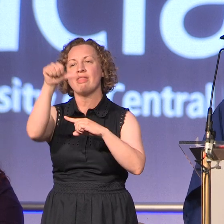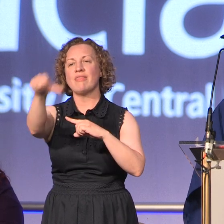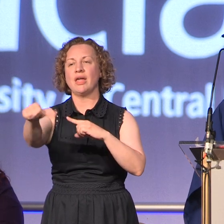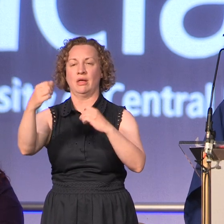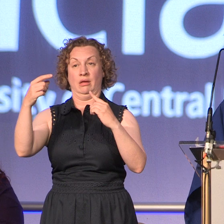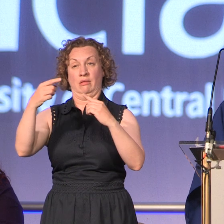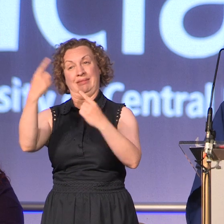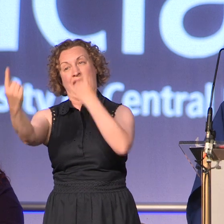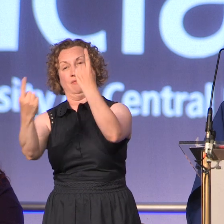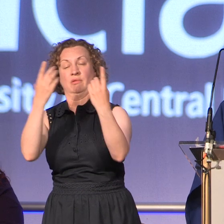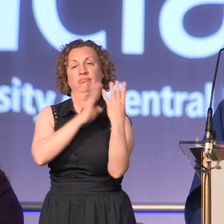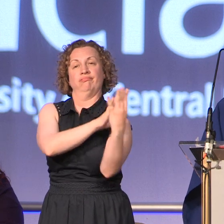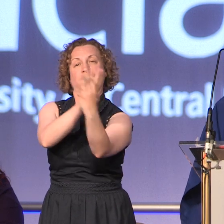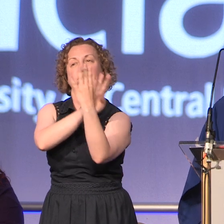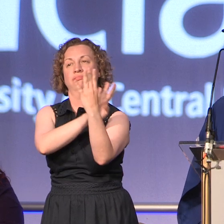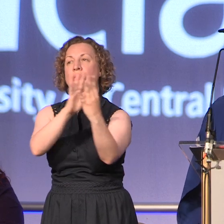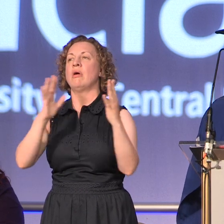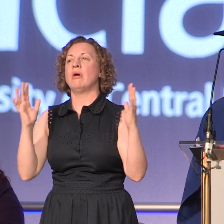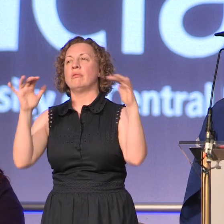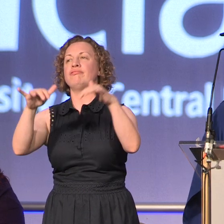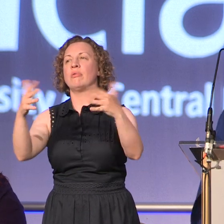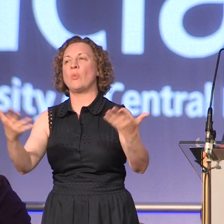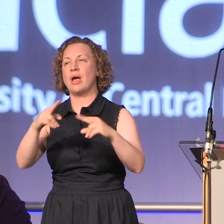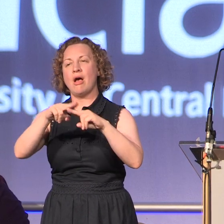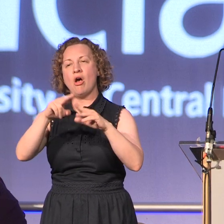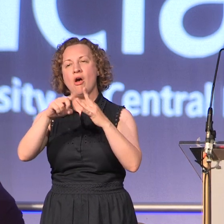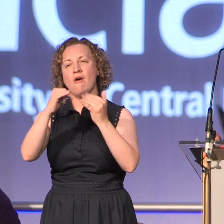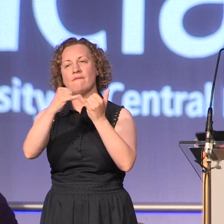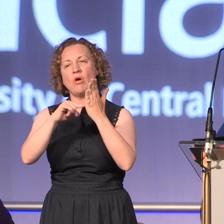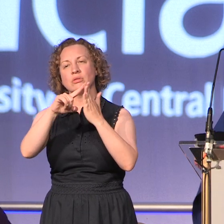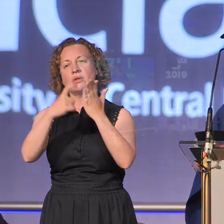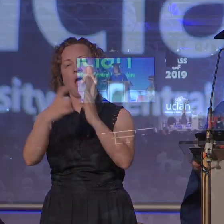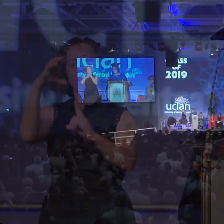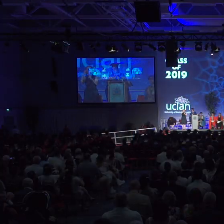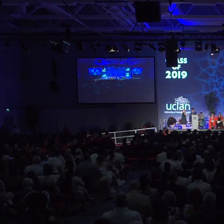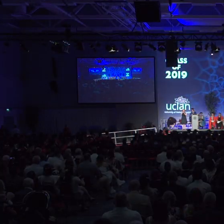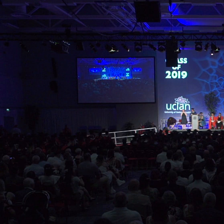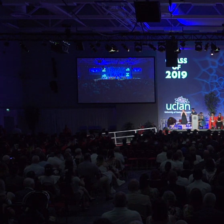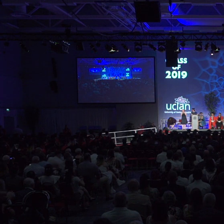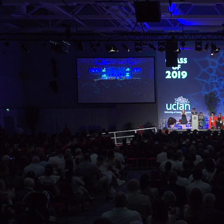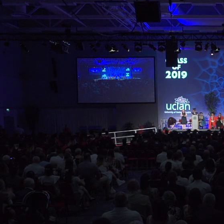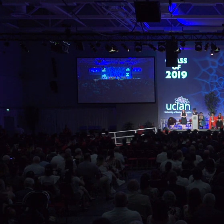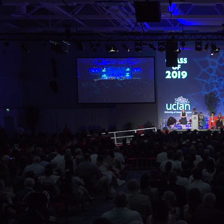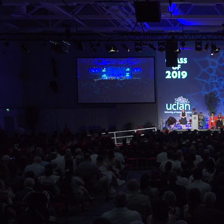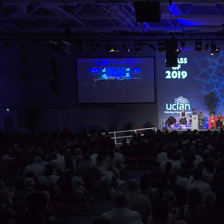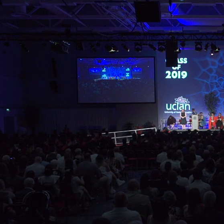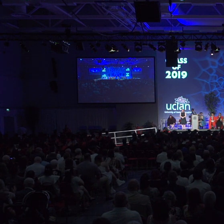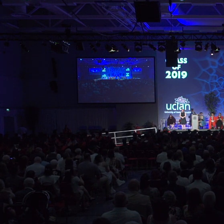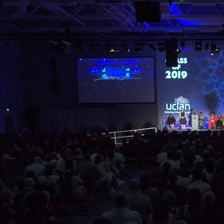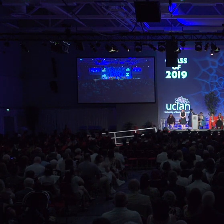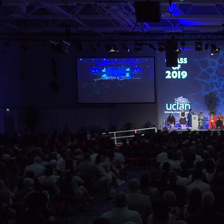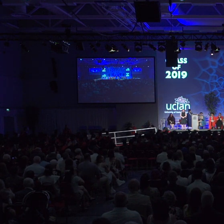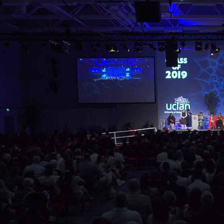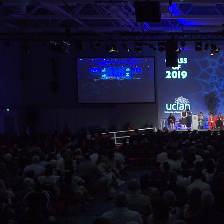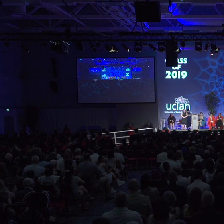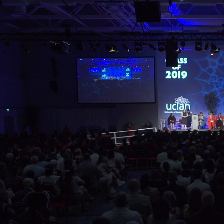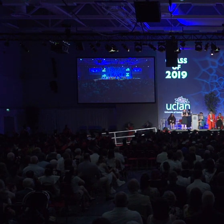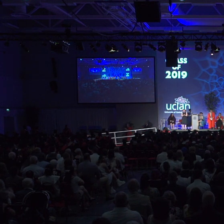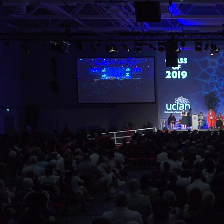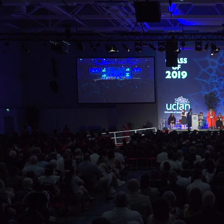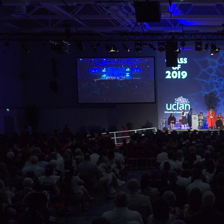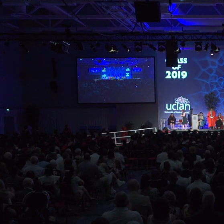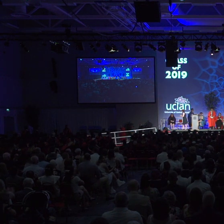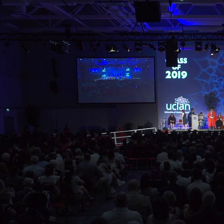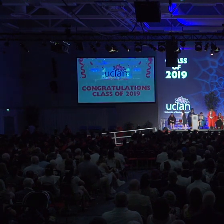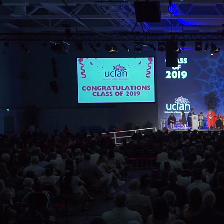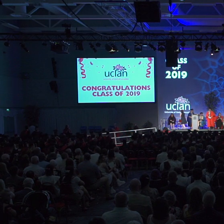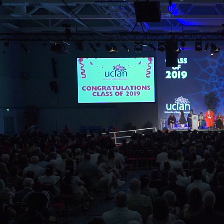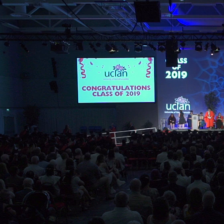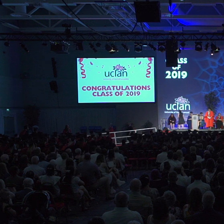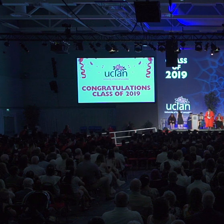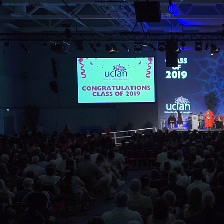the Foster Building thank you.